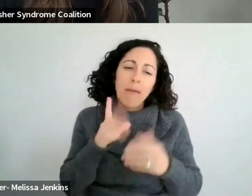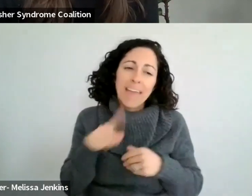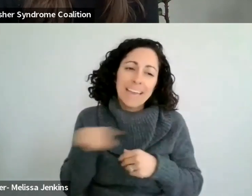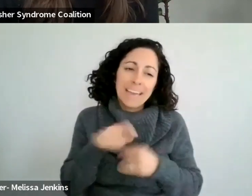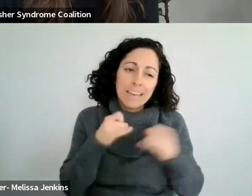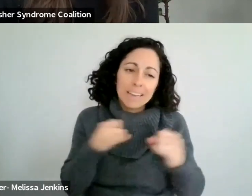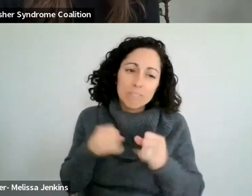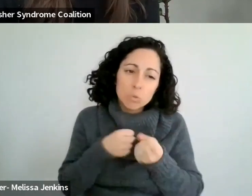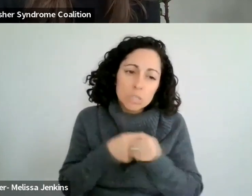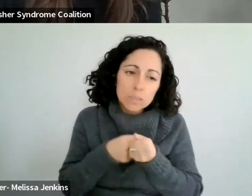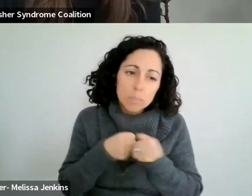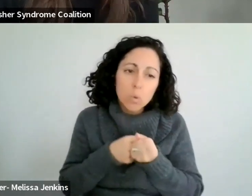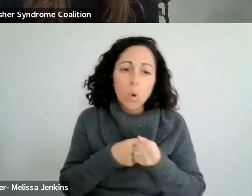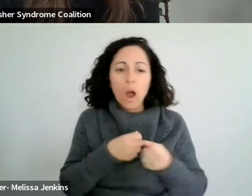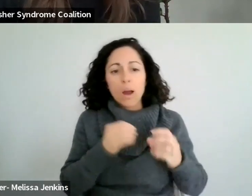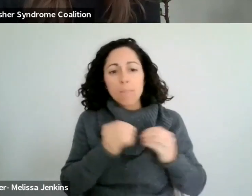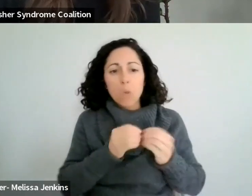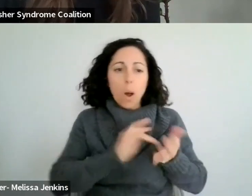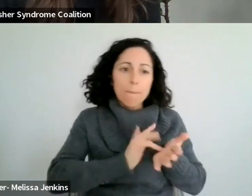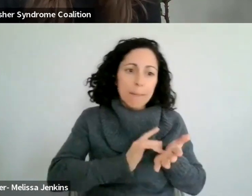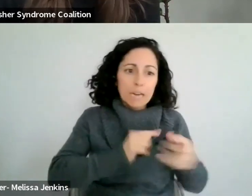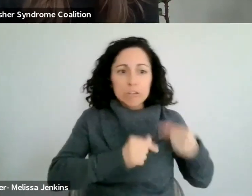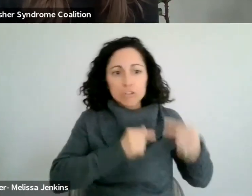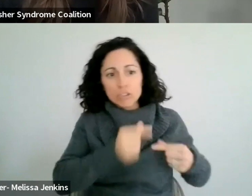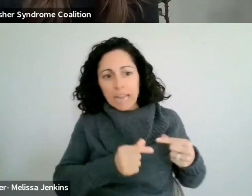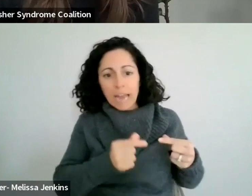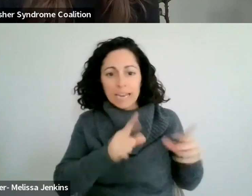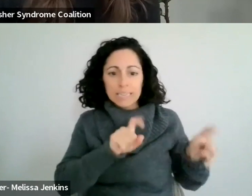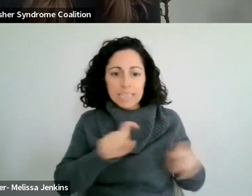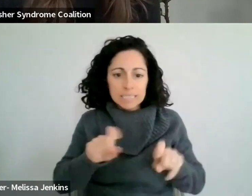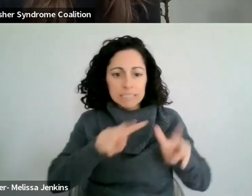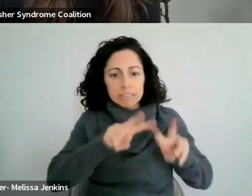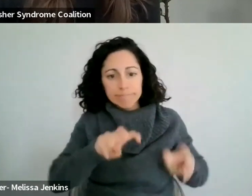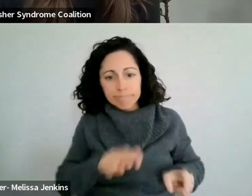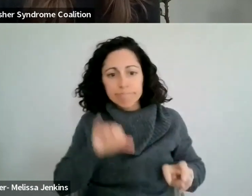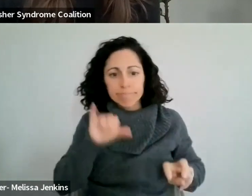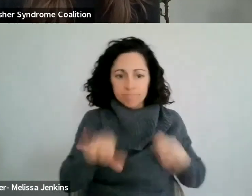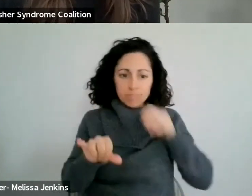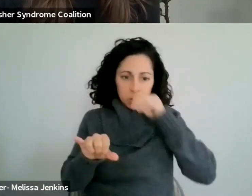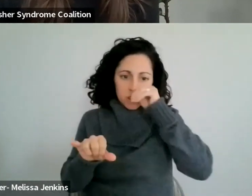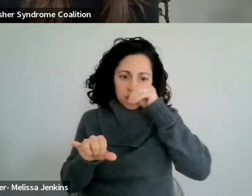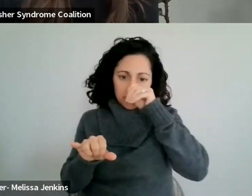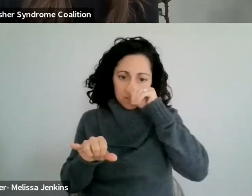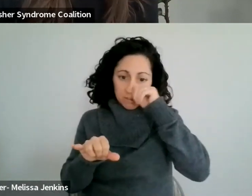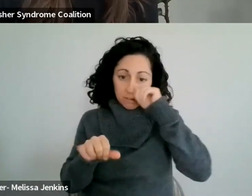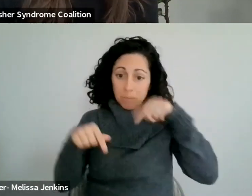of medical genetic testing analysis and everything. So this has been fantastic.